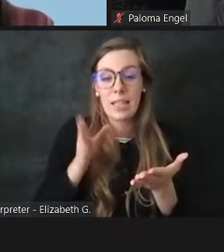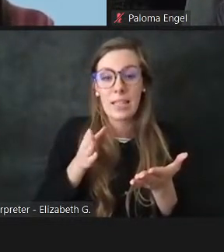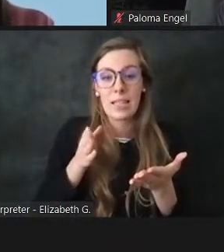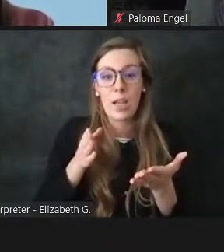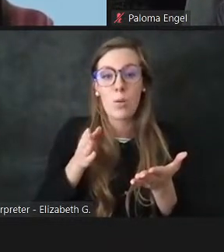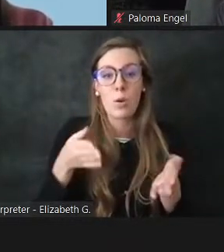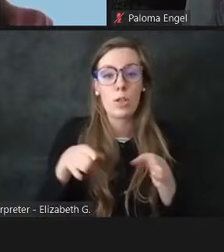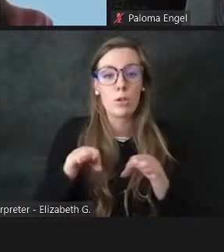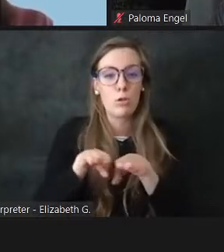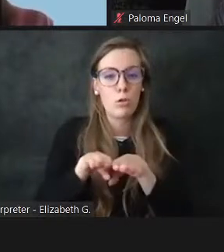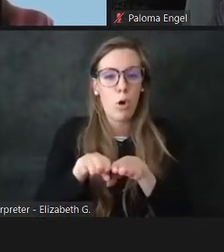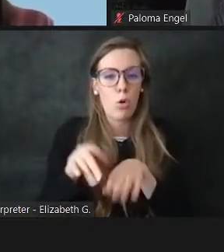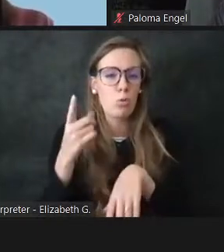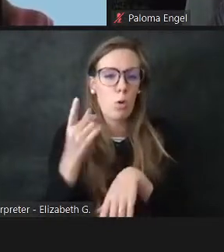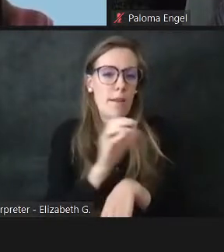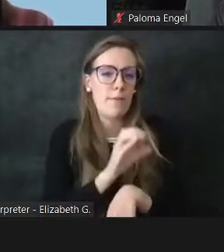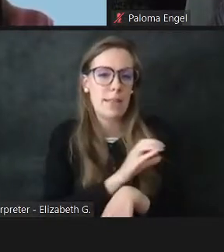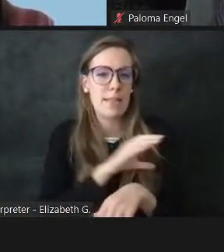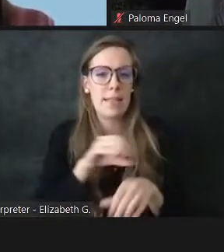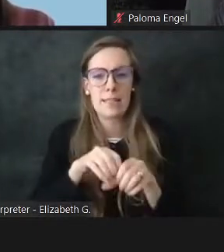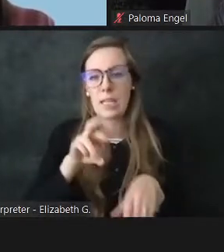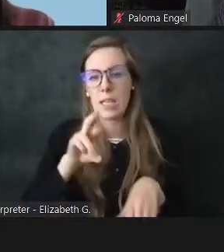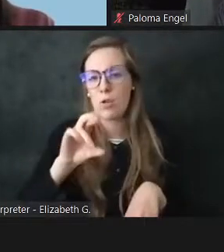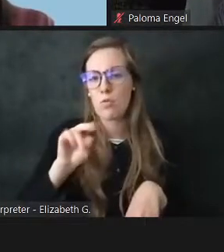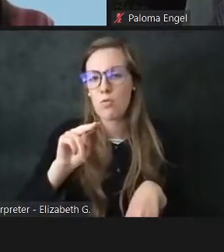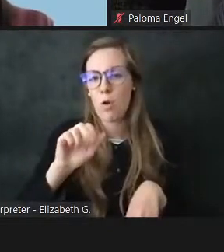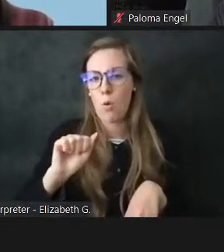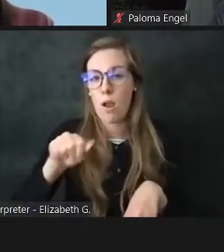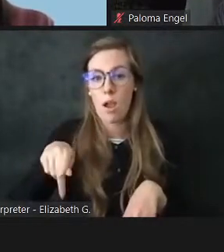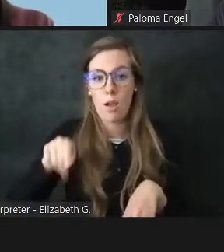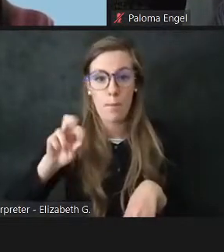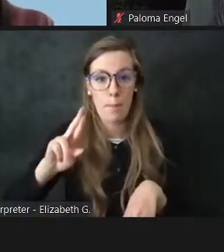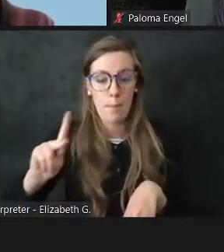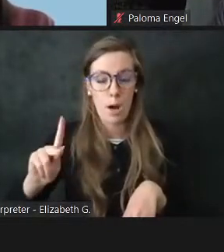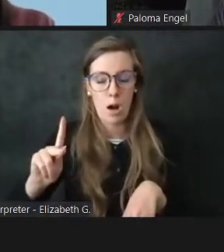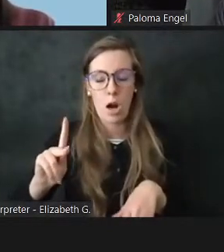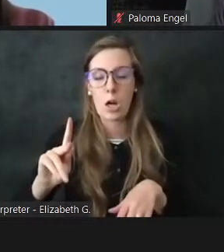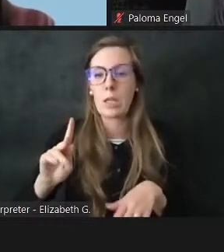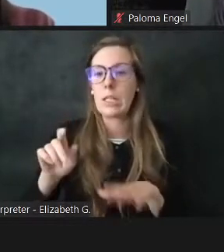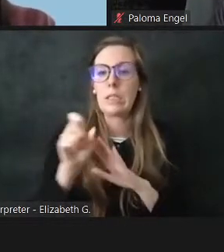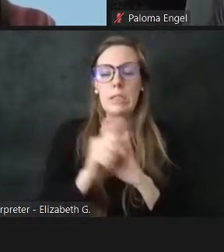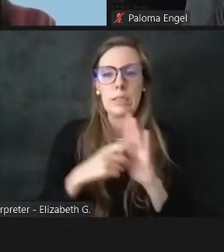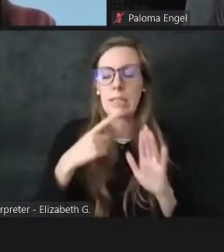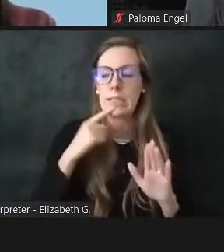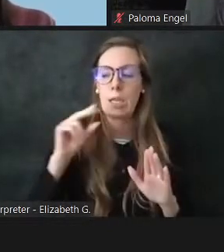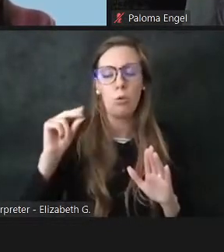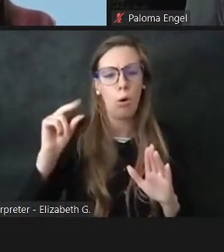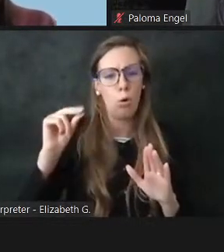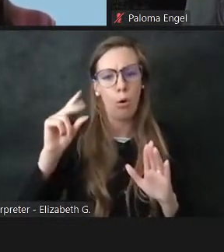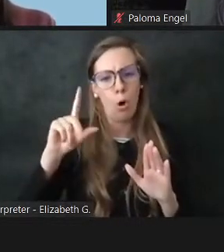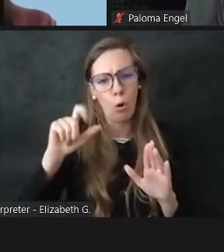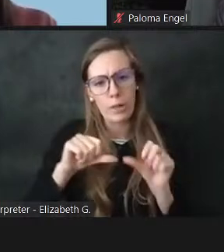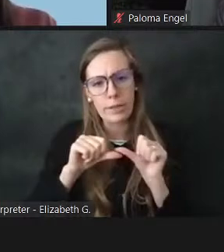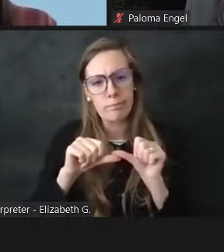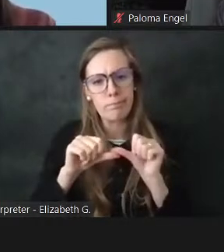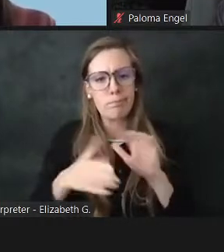So they found the resources to keep it open and it's going to continue operating and keep it open.